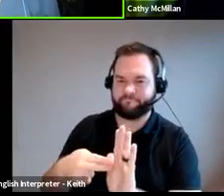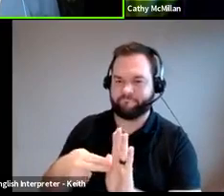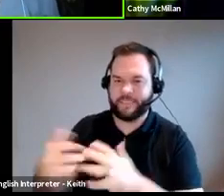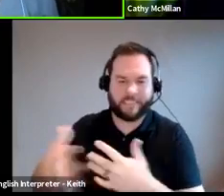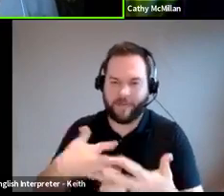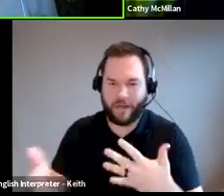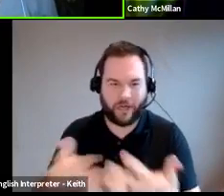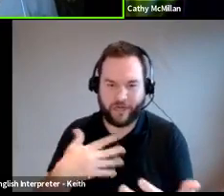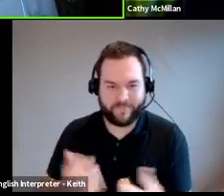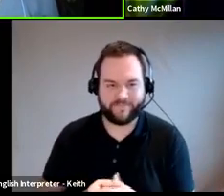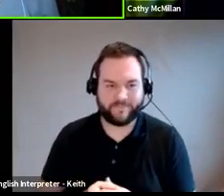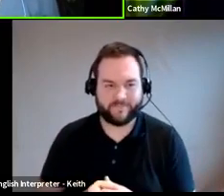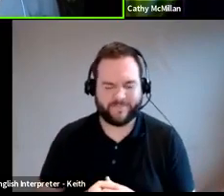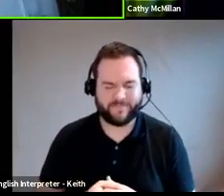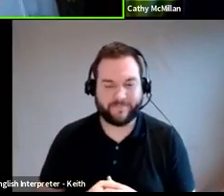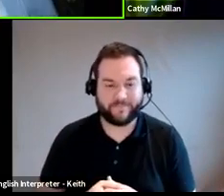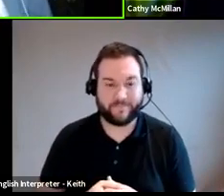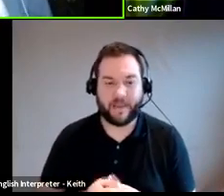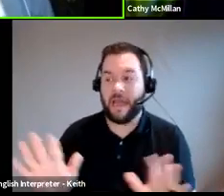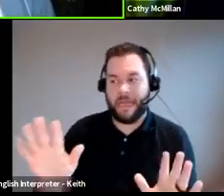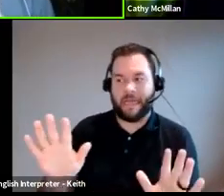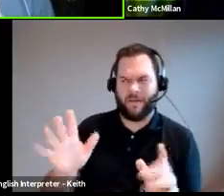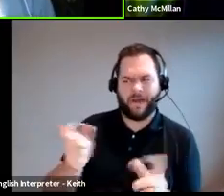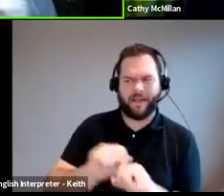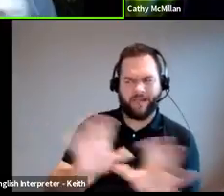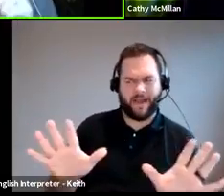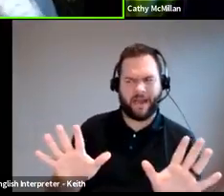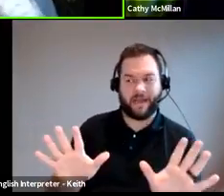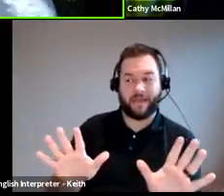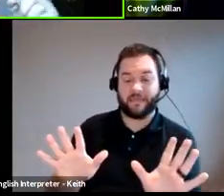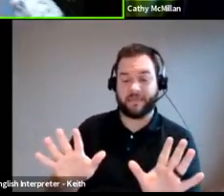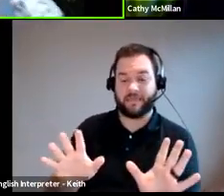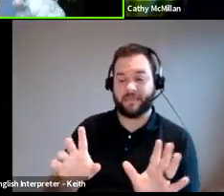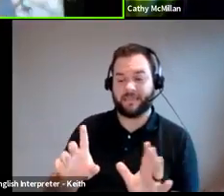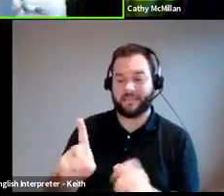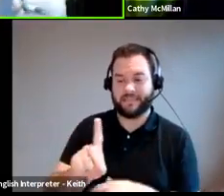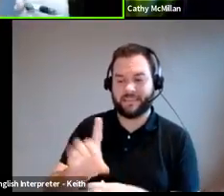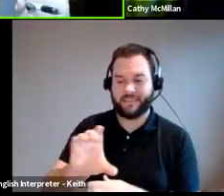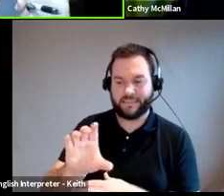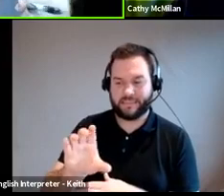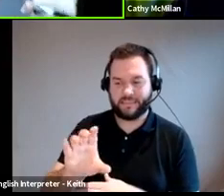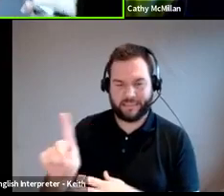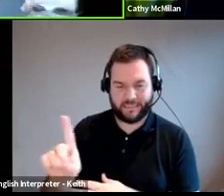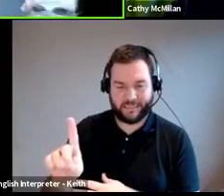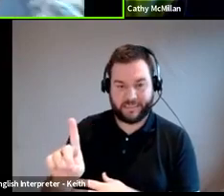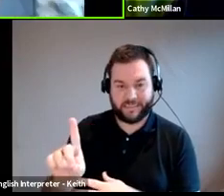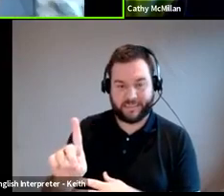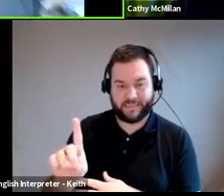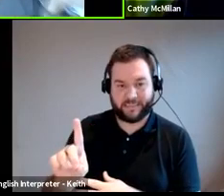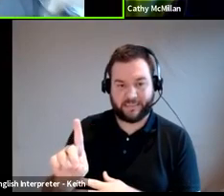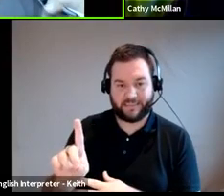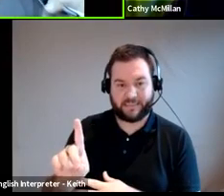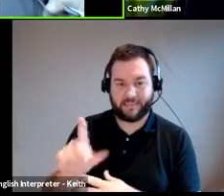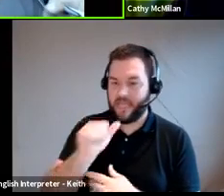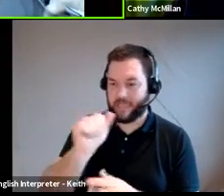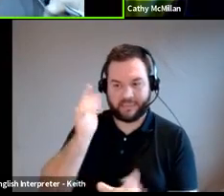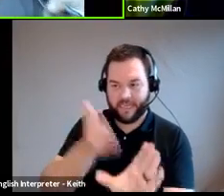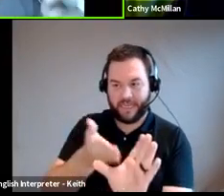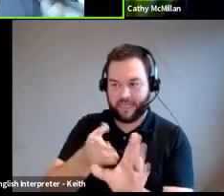Any which way, right. so well t. So, so Any which way right so well. I just want to clarify though develop. nt of coordination disorder